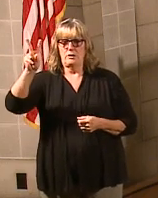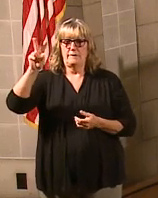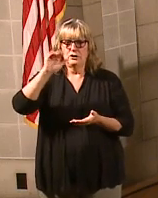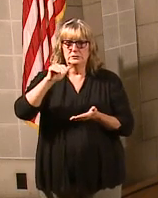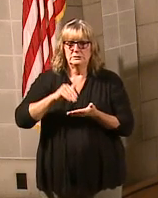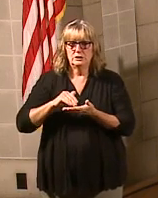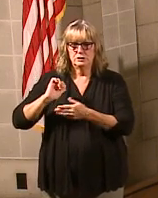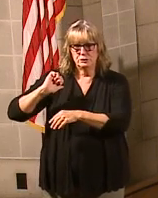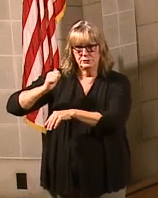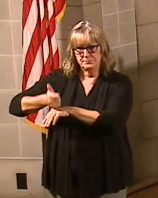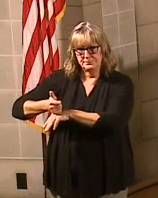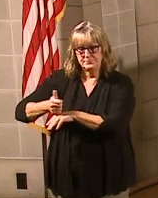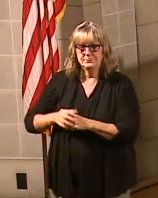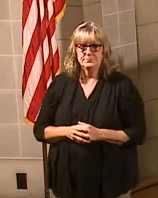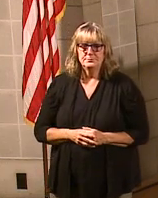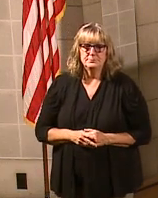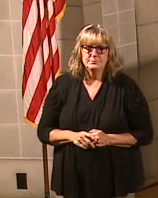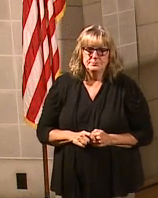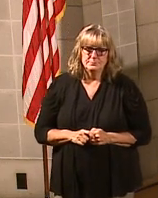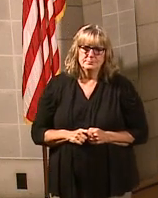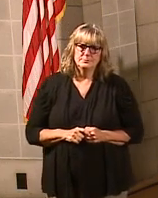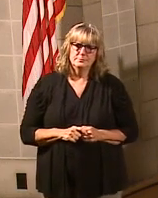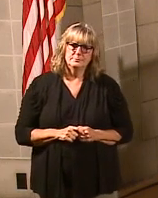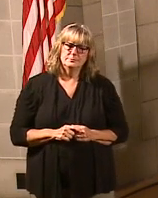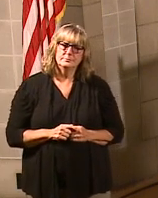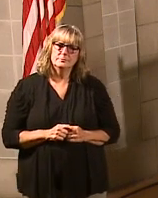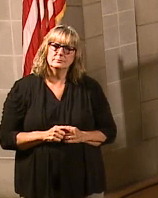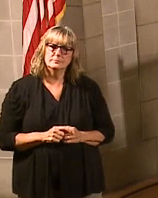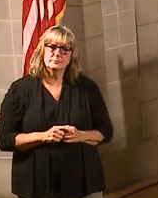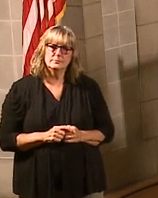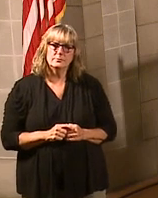HOSPITAL SO WE HAVE TO TAKE A